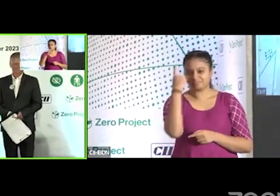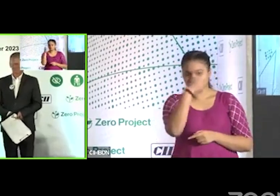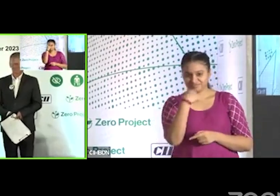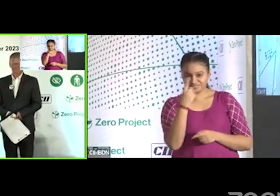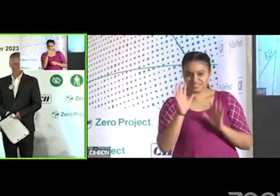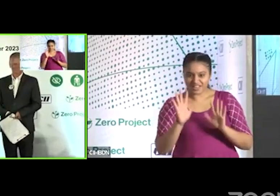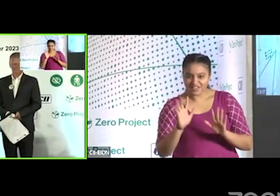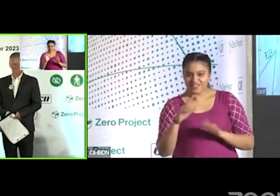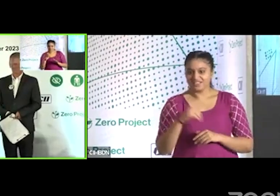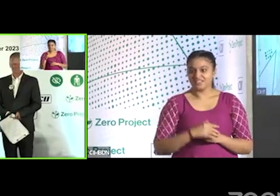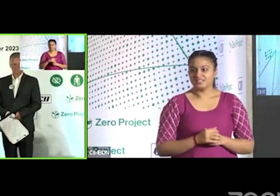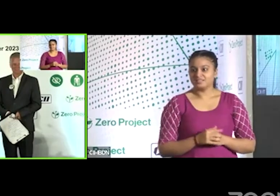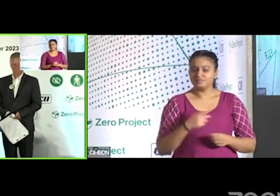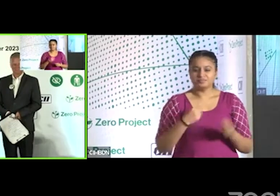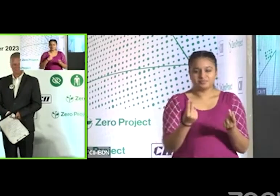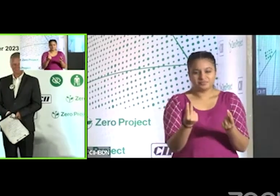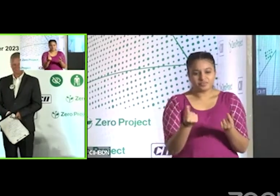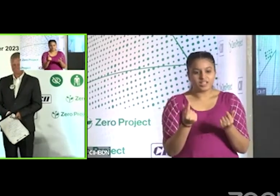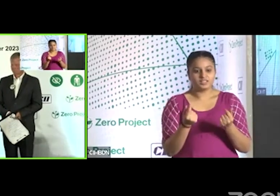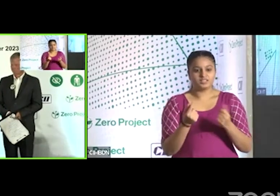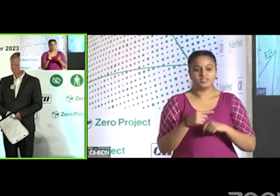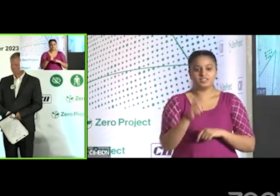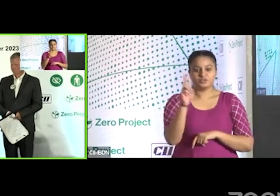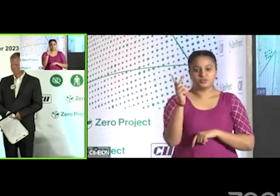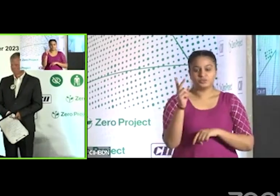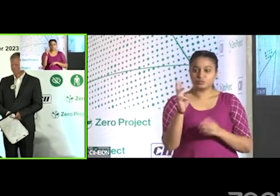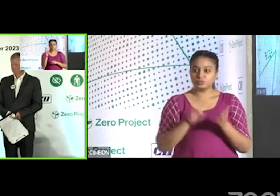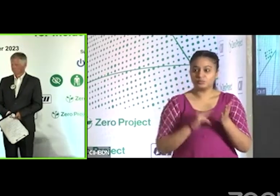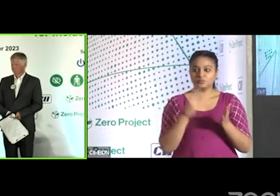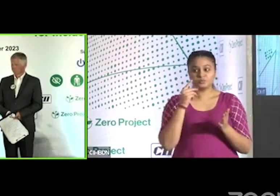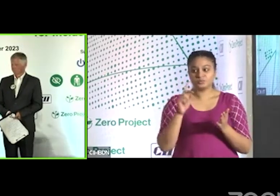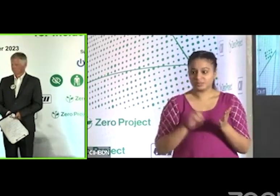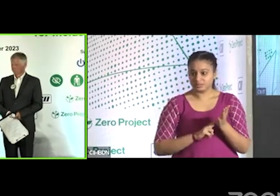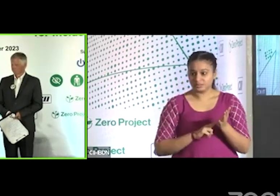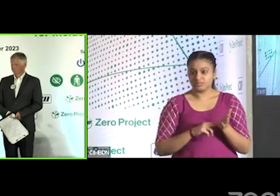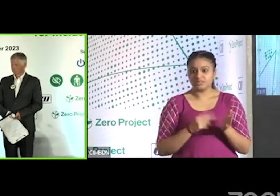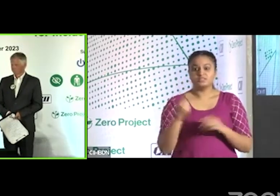So we're going to give a quick two minute wrap up of what happened yesterday.